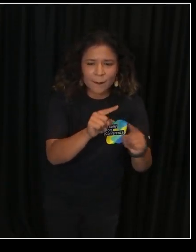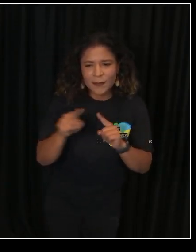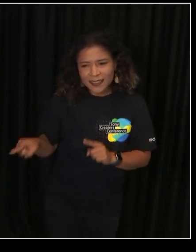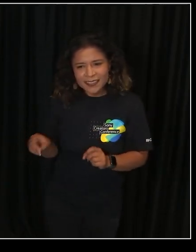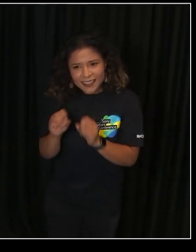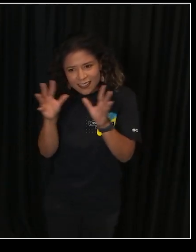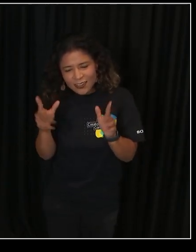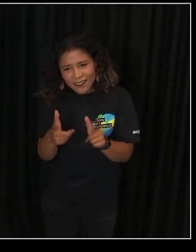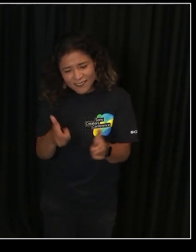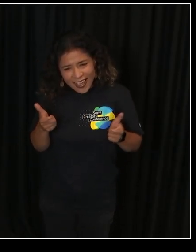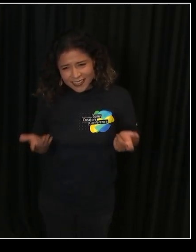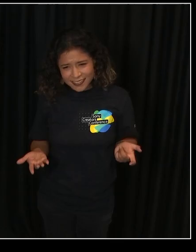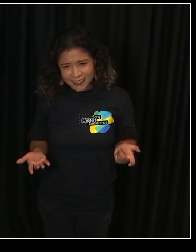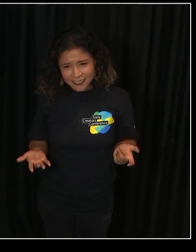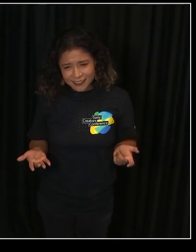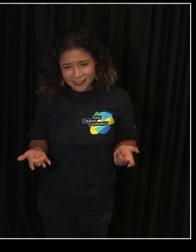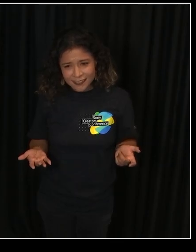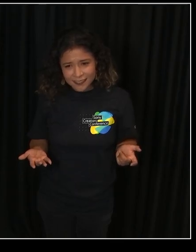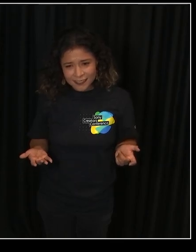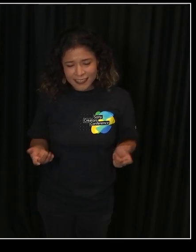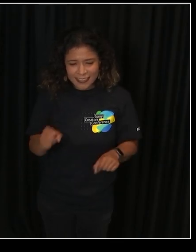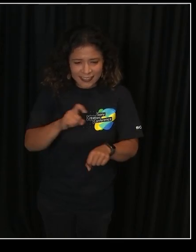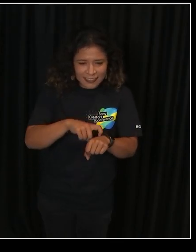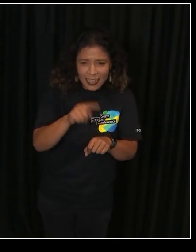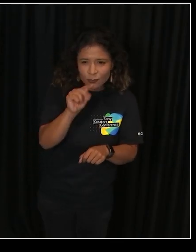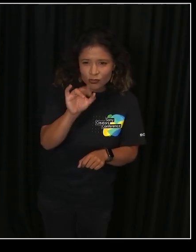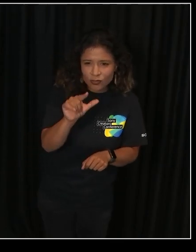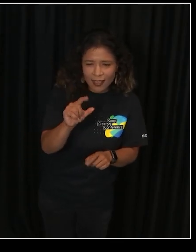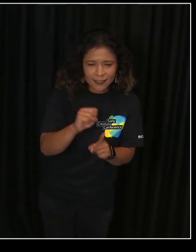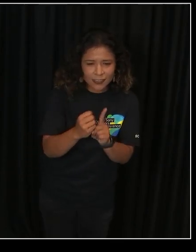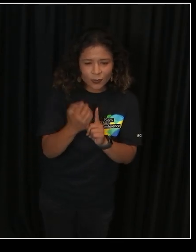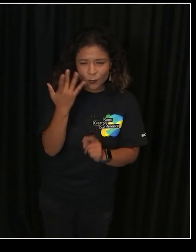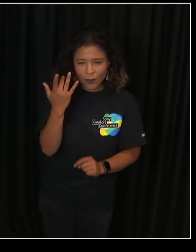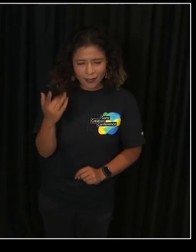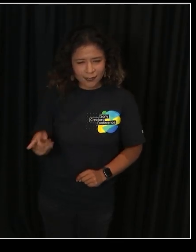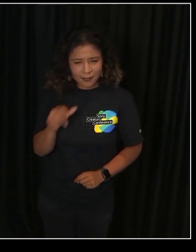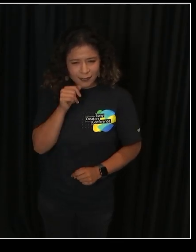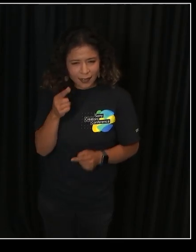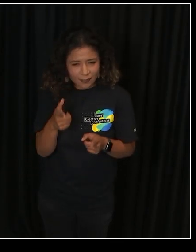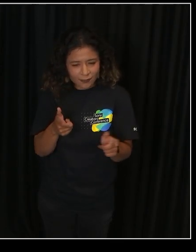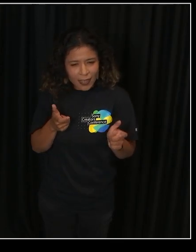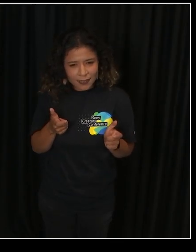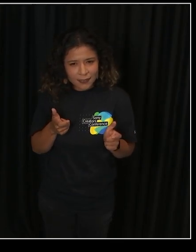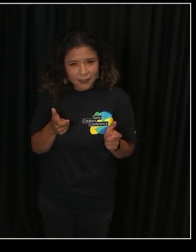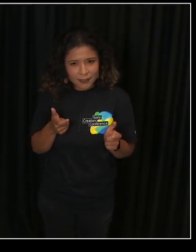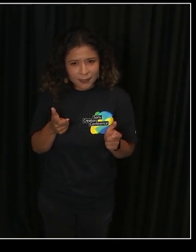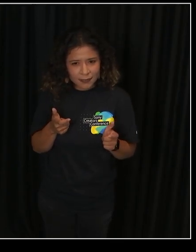in a time trial situation. So it was really rewarding when we saw GT Sophy Orange